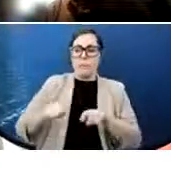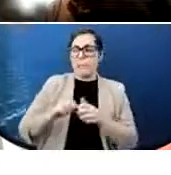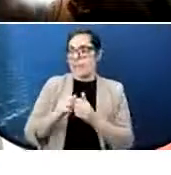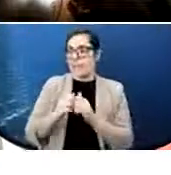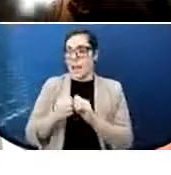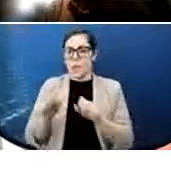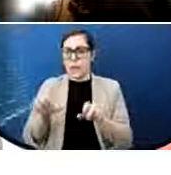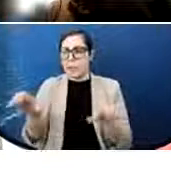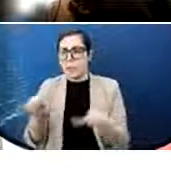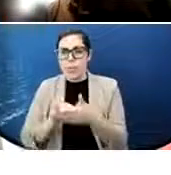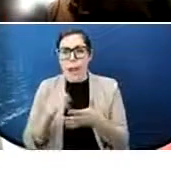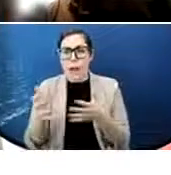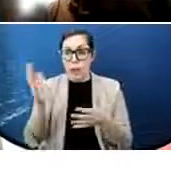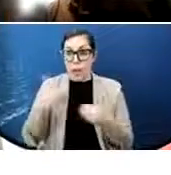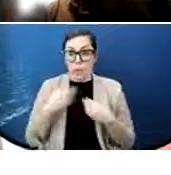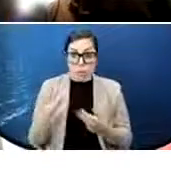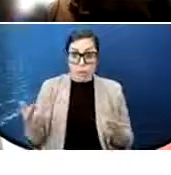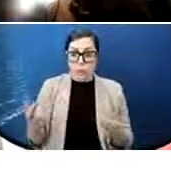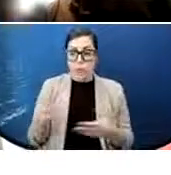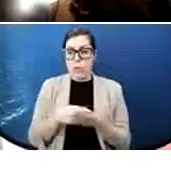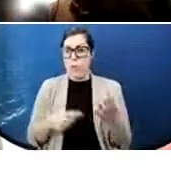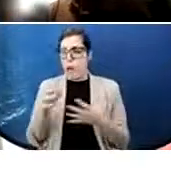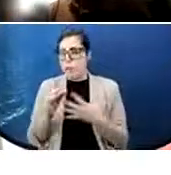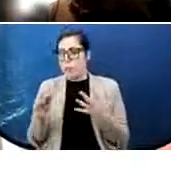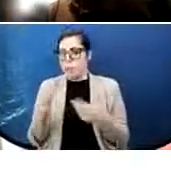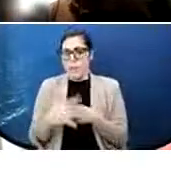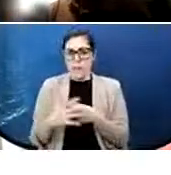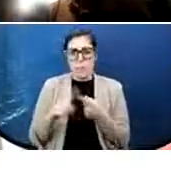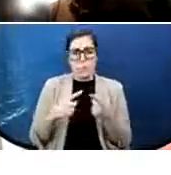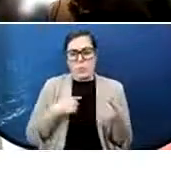have the resources to go abroad? What kinds of options are there if they have to fund